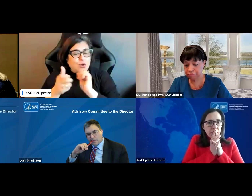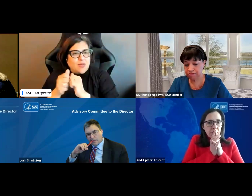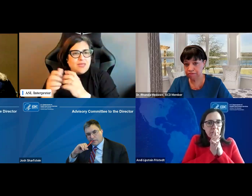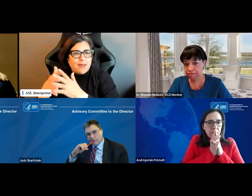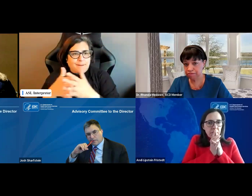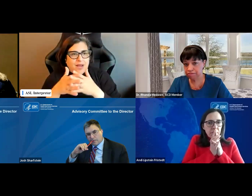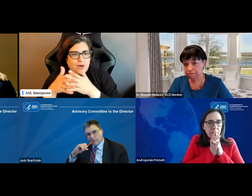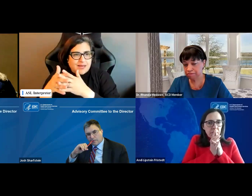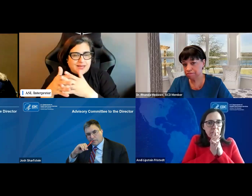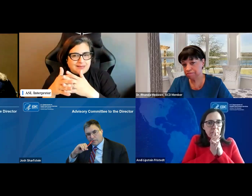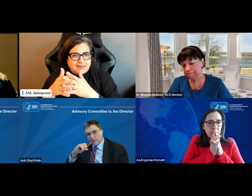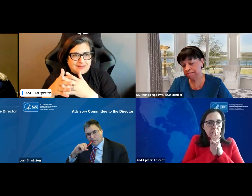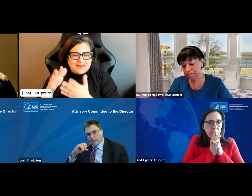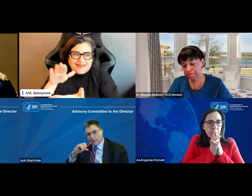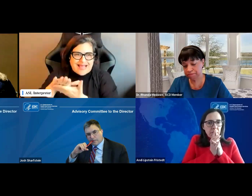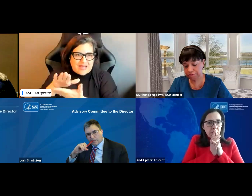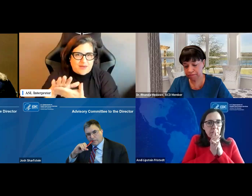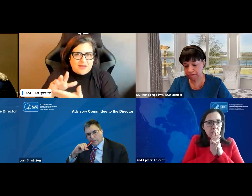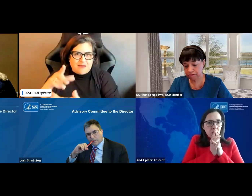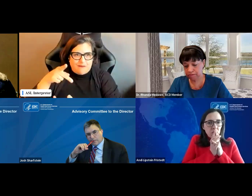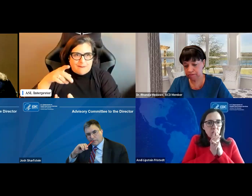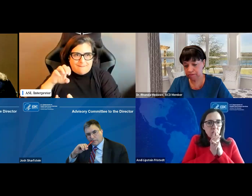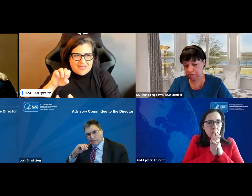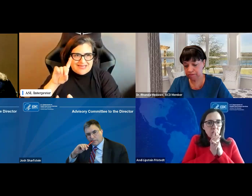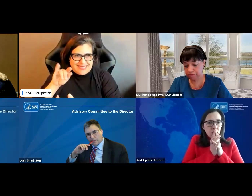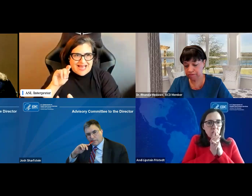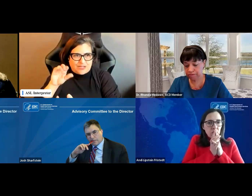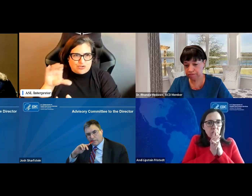the local chapter, and other organizations that were trusted resources and trusted sources